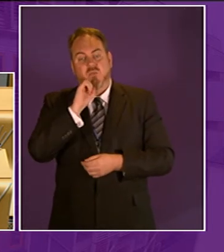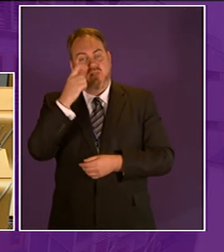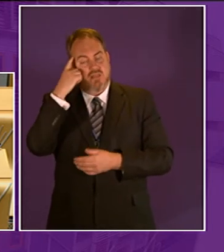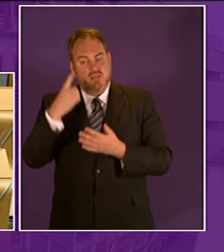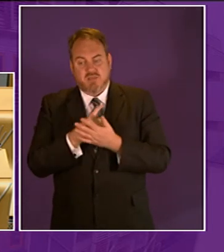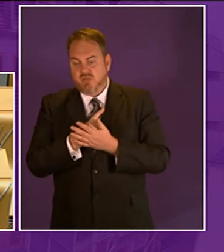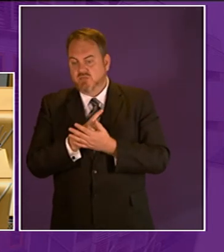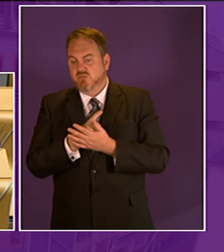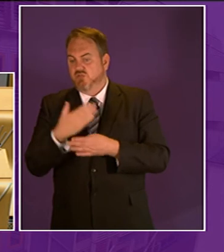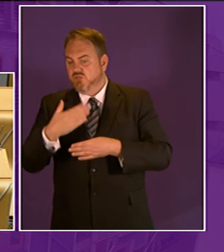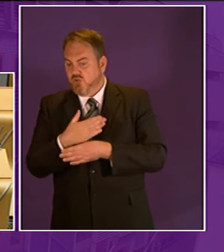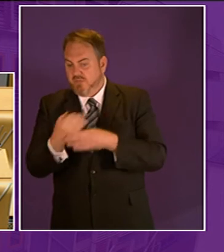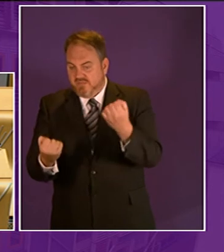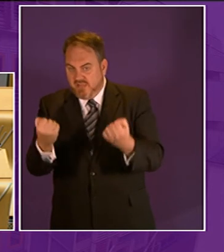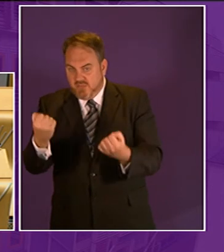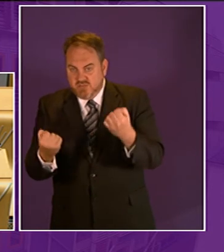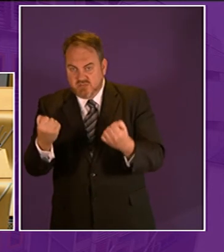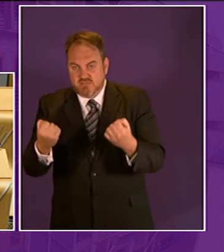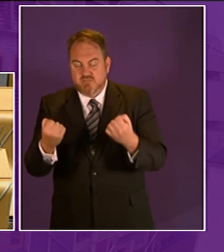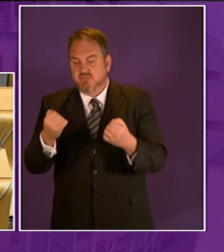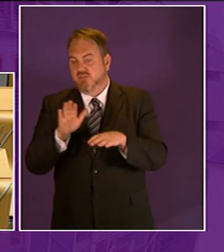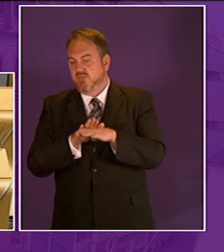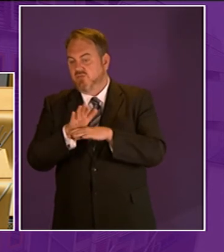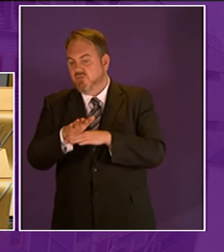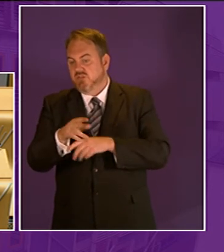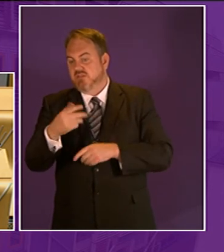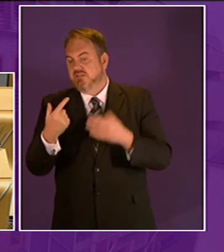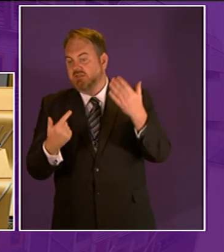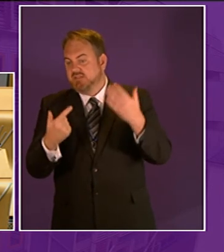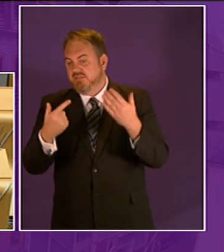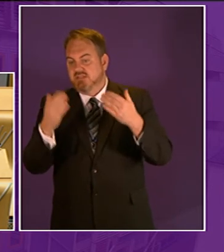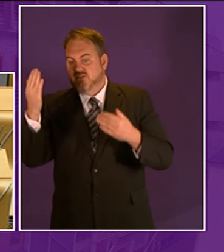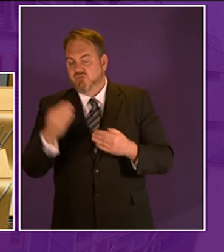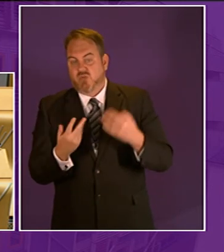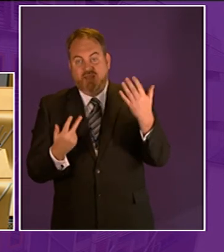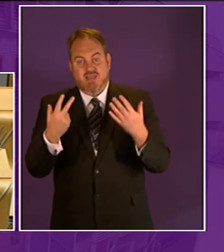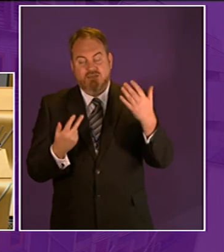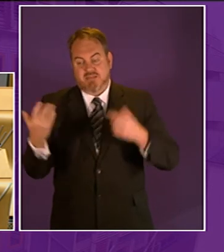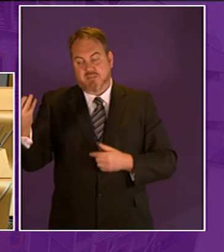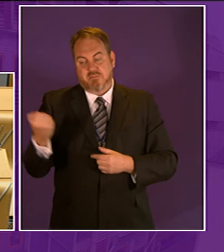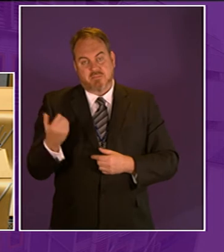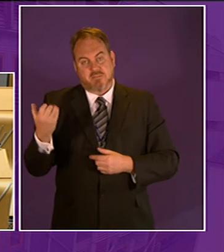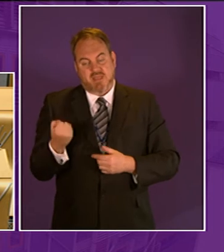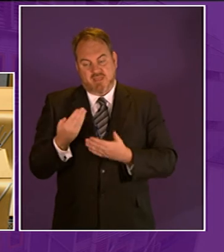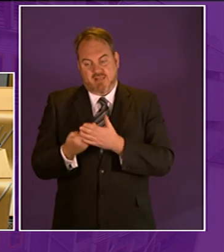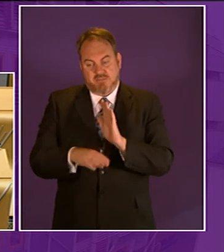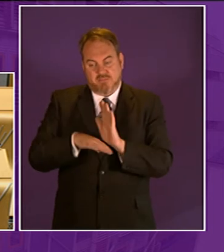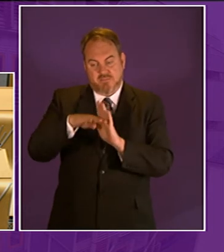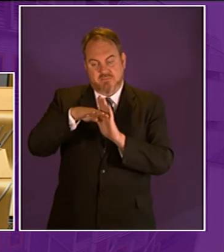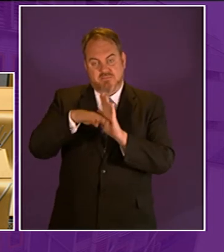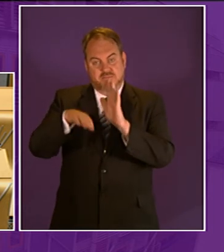a workforce for the future, 2017-18 pay claims and the NJNC work plan will be looked at.